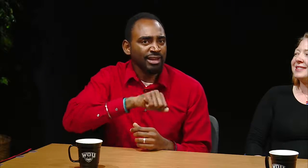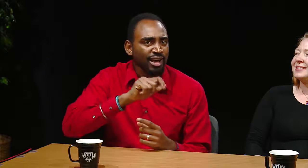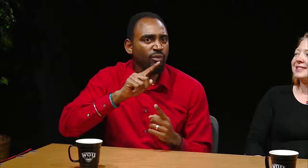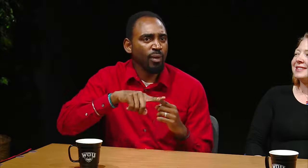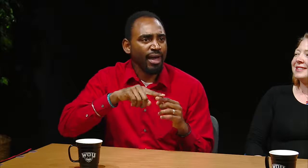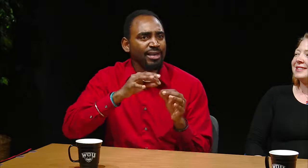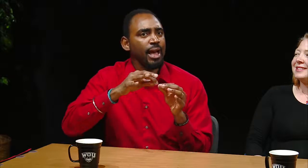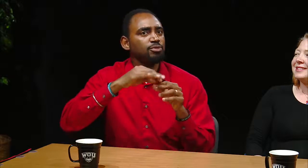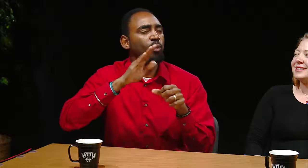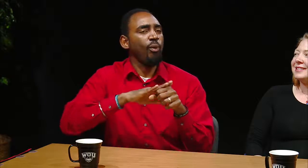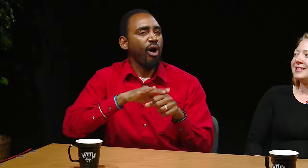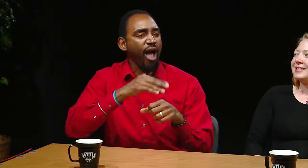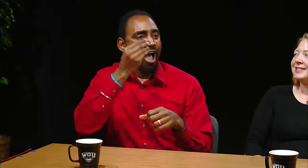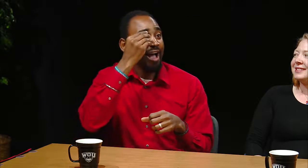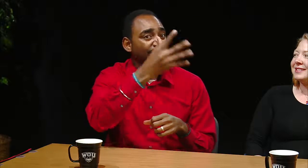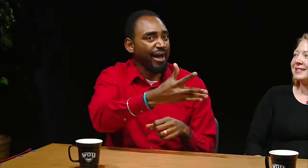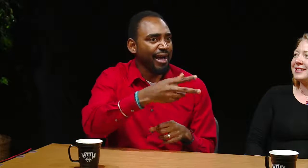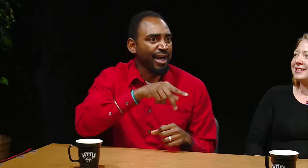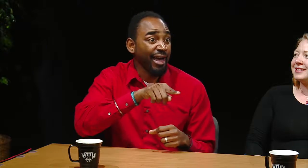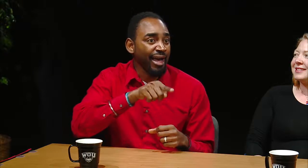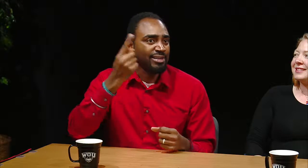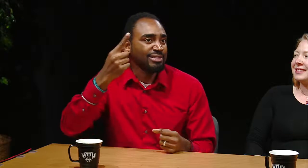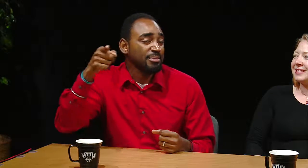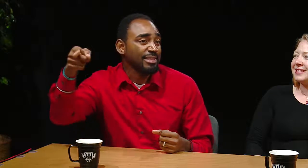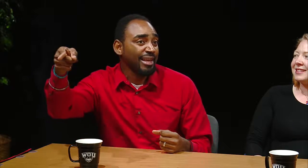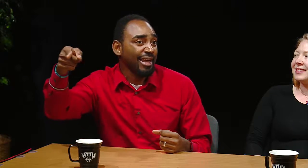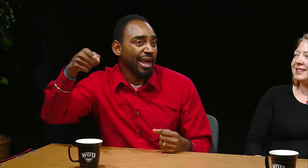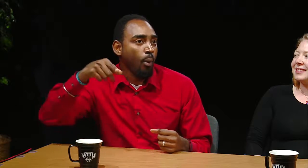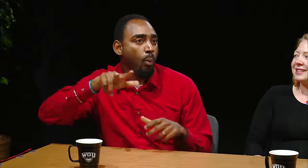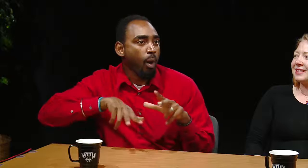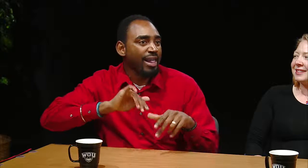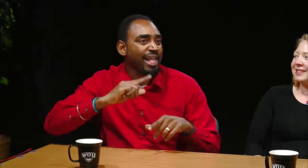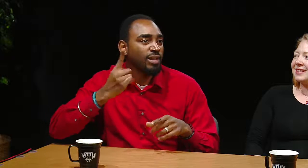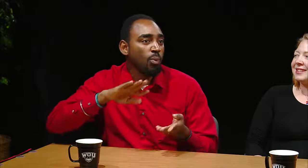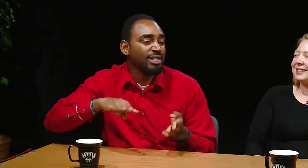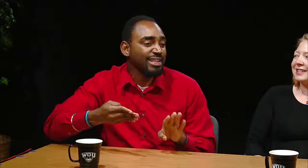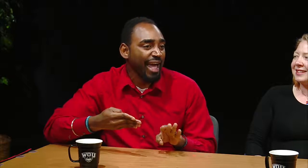the consumers all need to expect a certain product from our office.